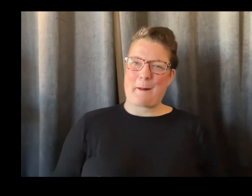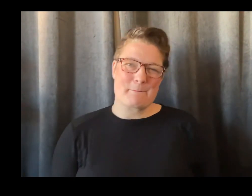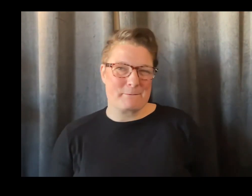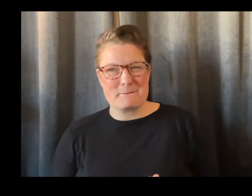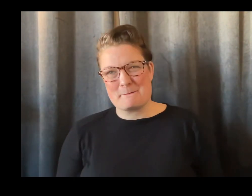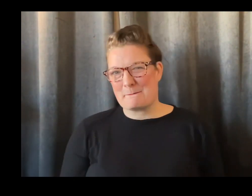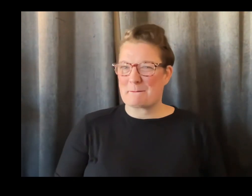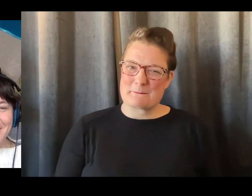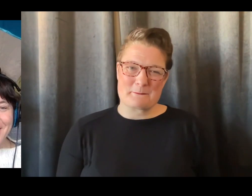Rebekah: Jna welcome.